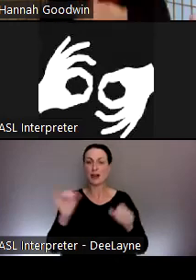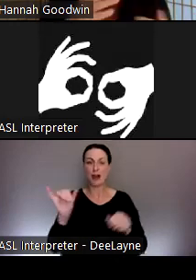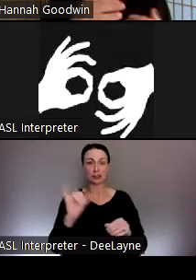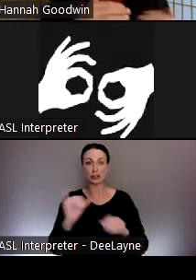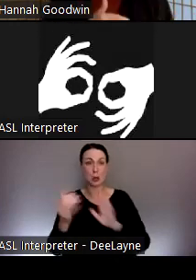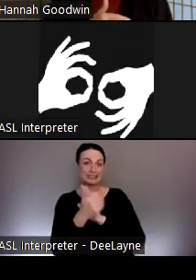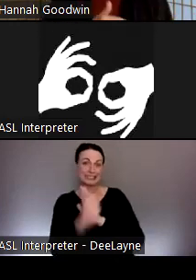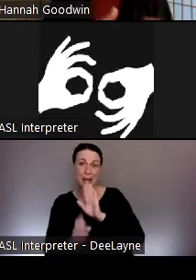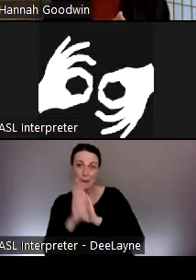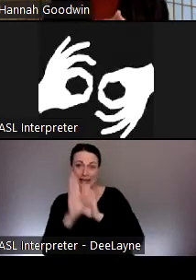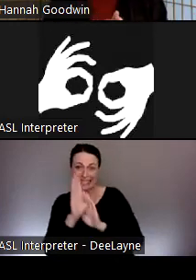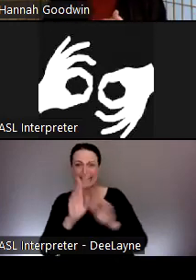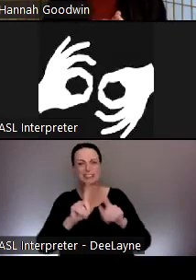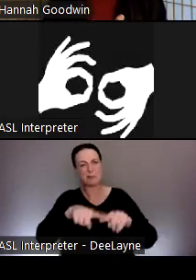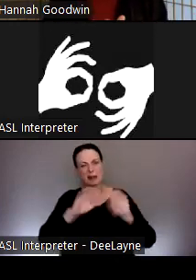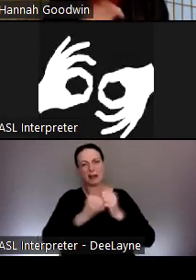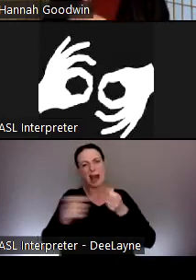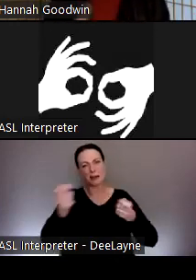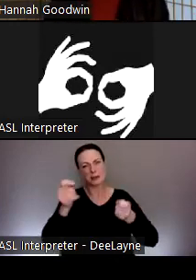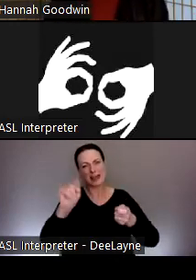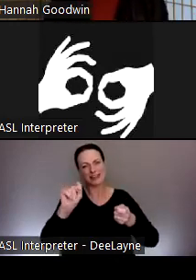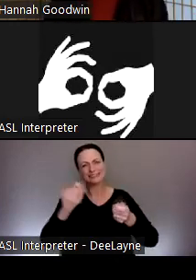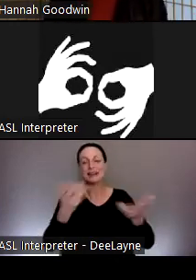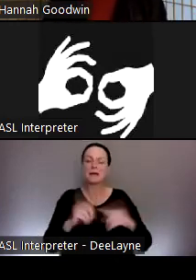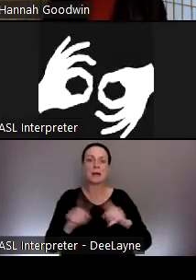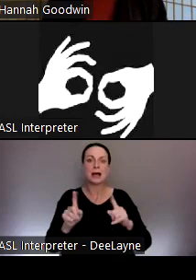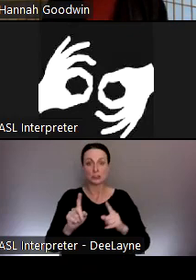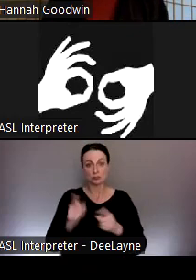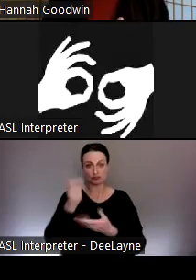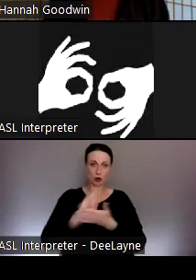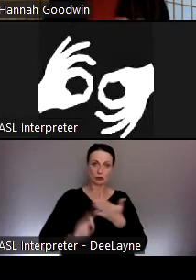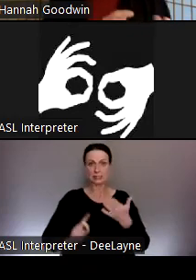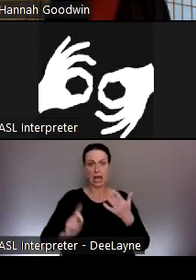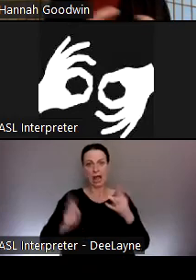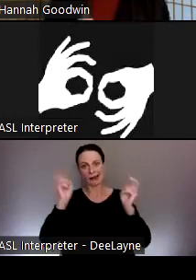depending on how it's handled, but where you are designing either a specific